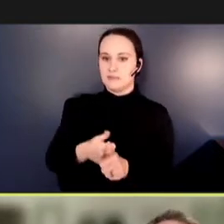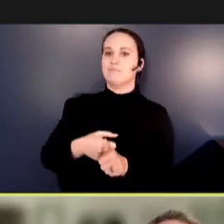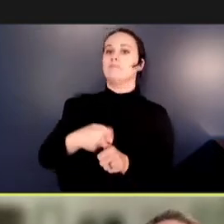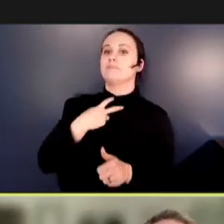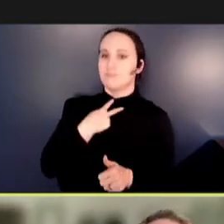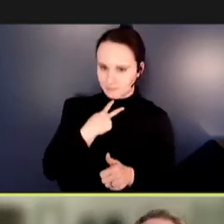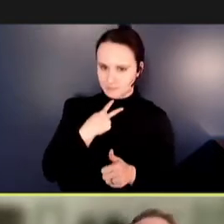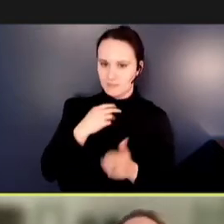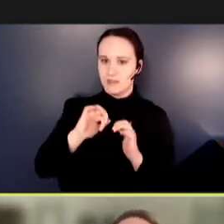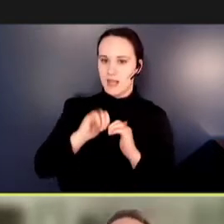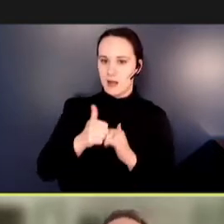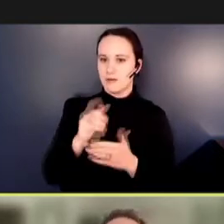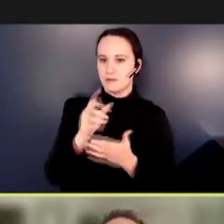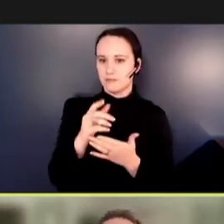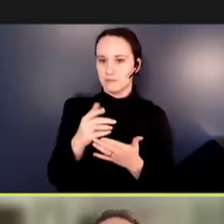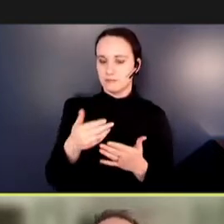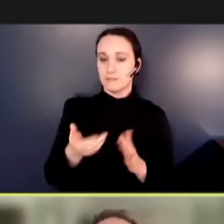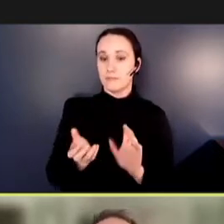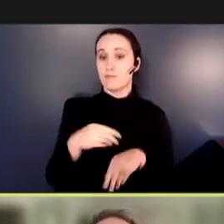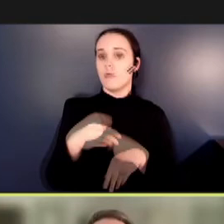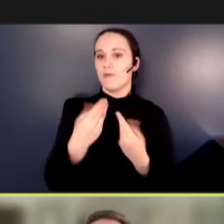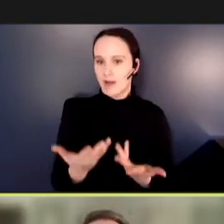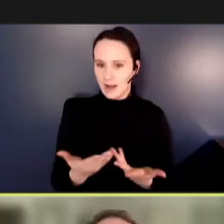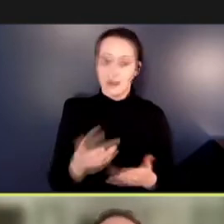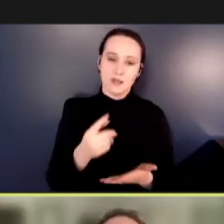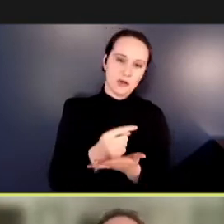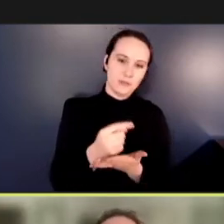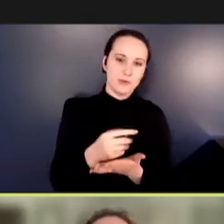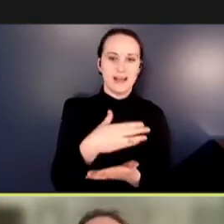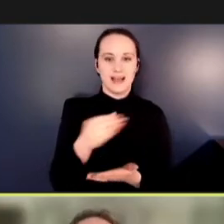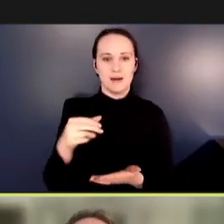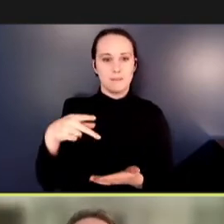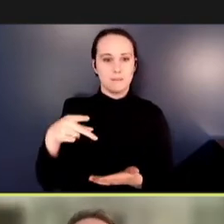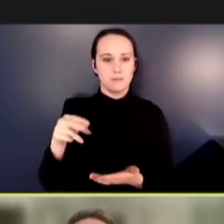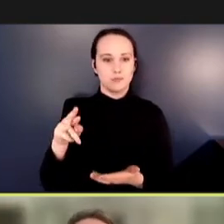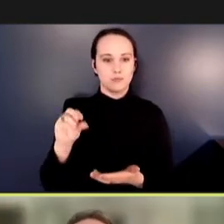therapeutic as well as prophylactic vaccines. I'm also going to throw in immunotherapies